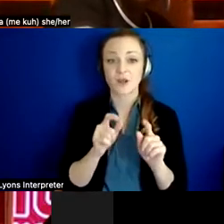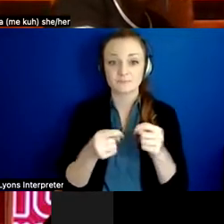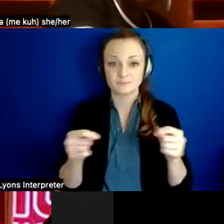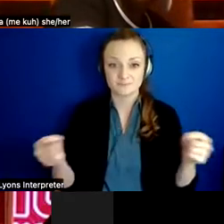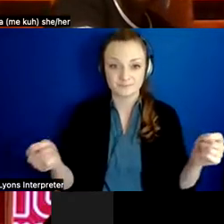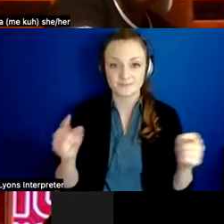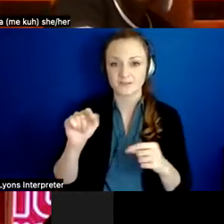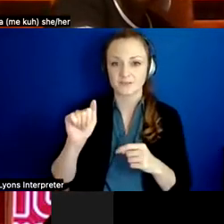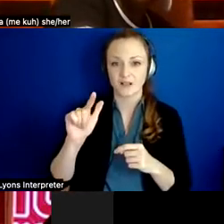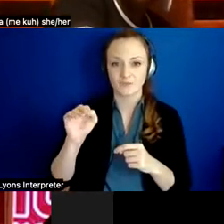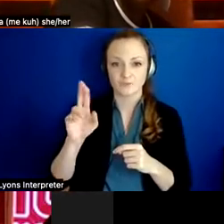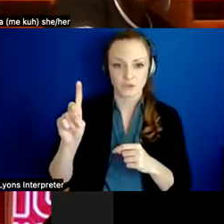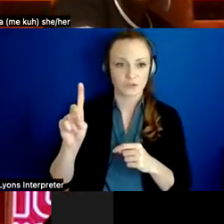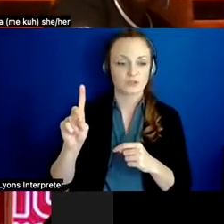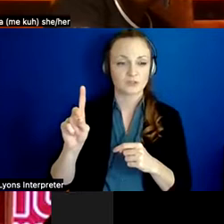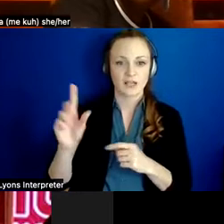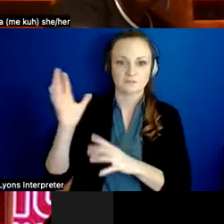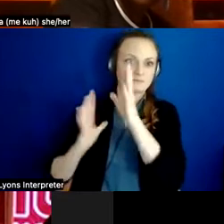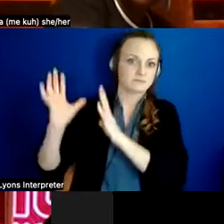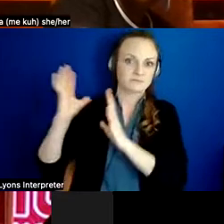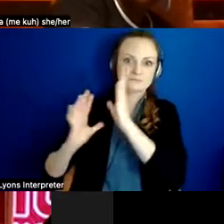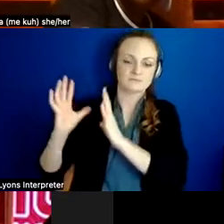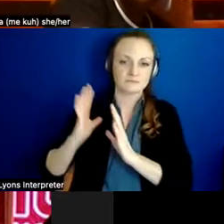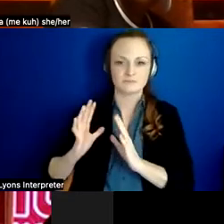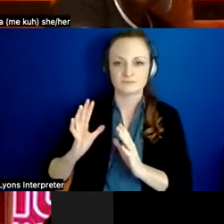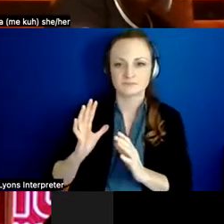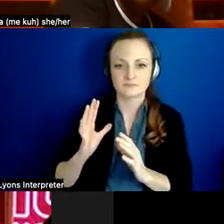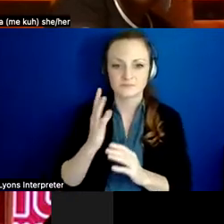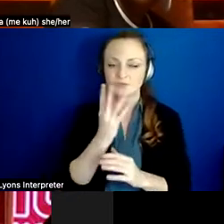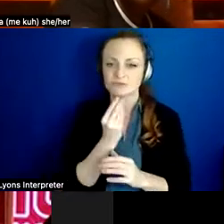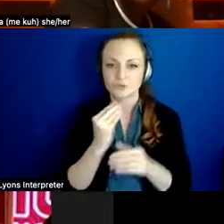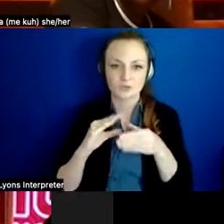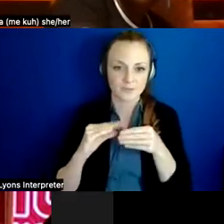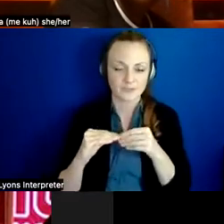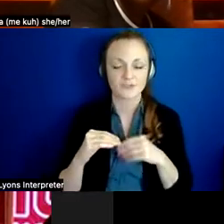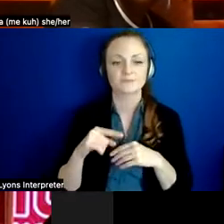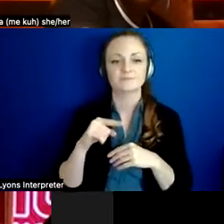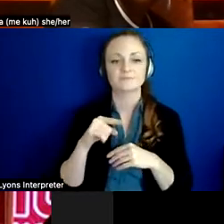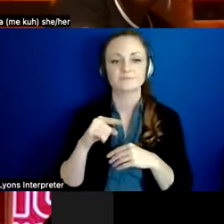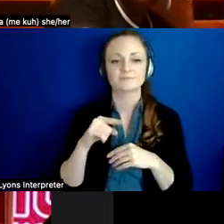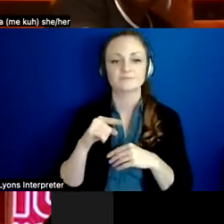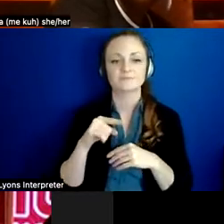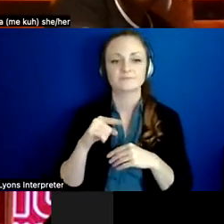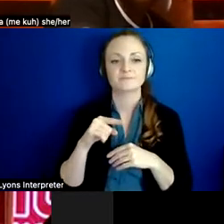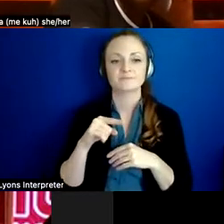the Talmud, which is, you know, ancient Jewish commentary says: In every generation we should